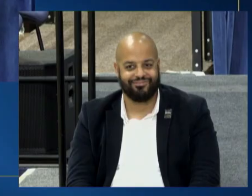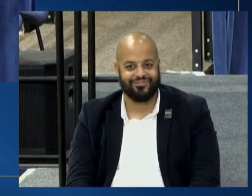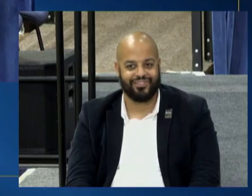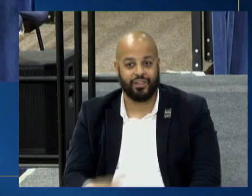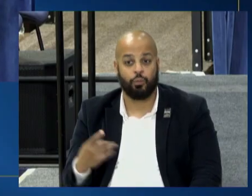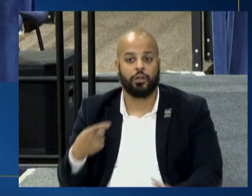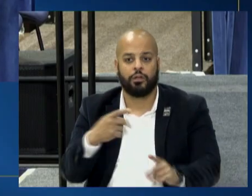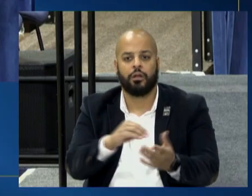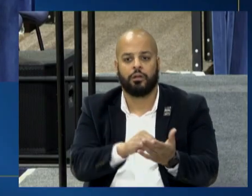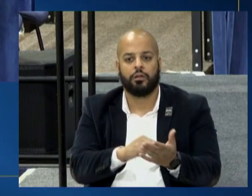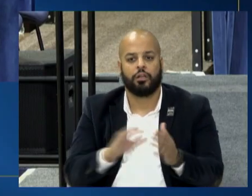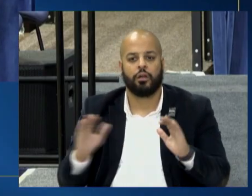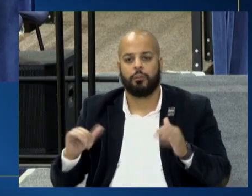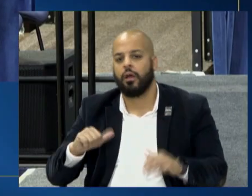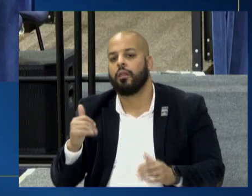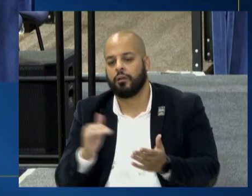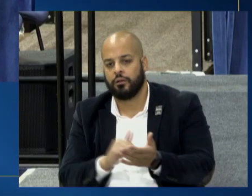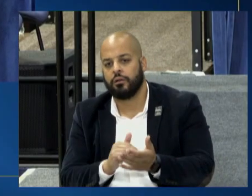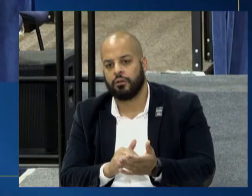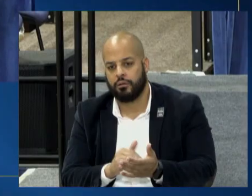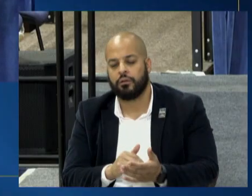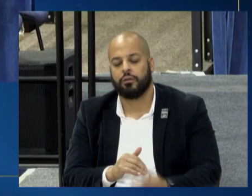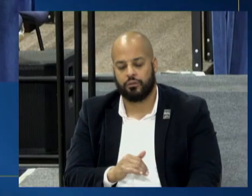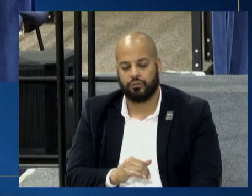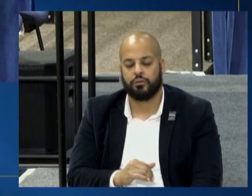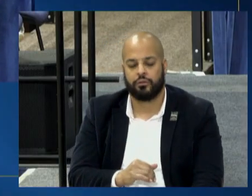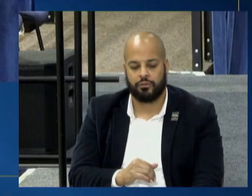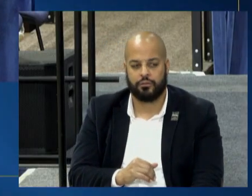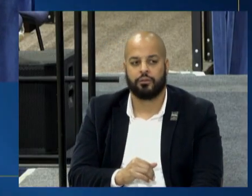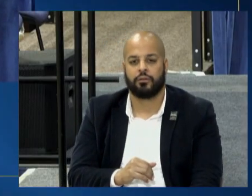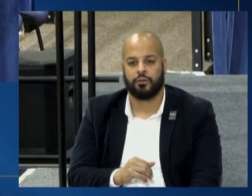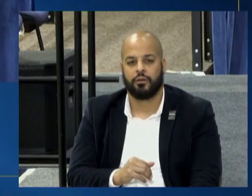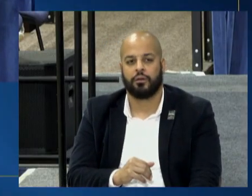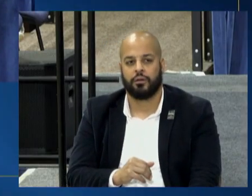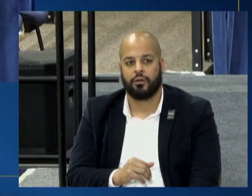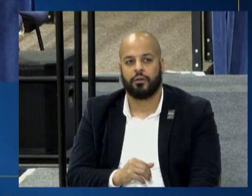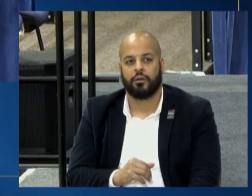cancer changes based on how much money you earn and where you live. These are the sorts